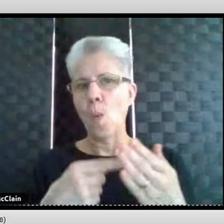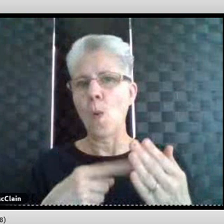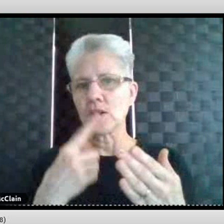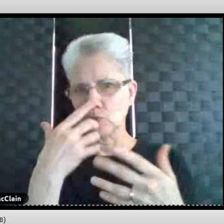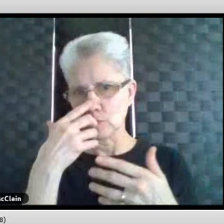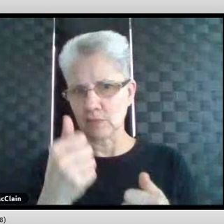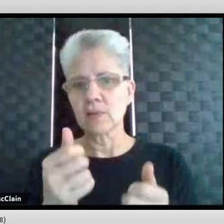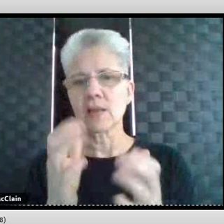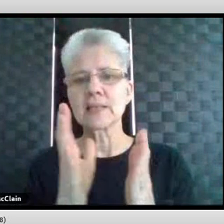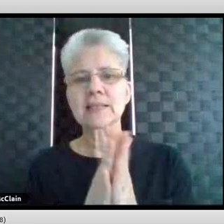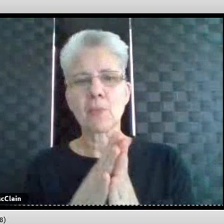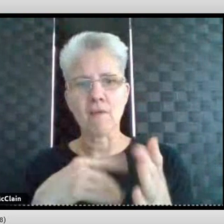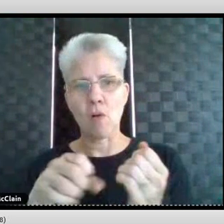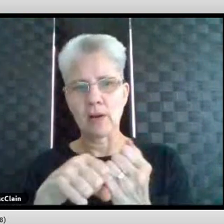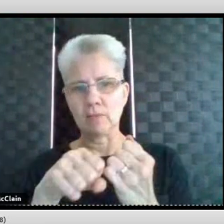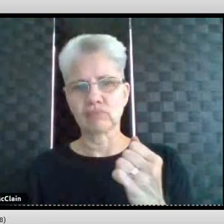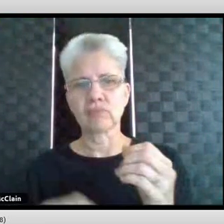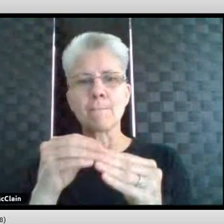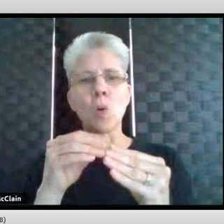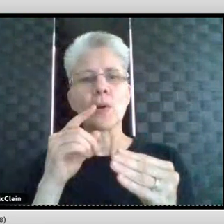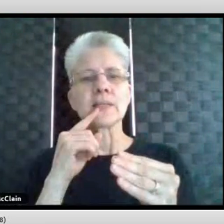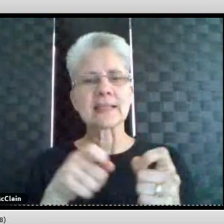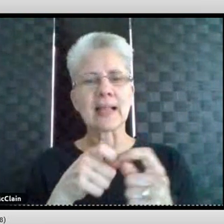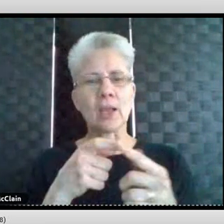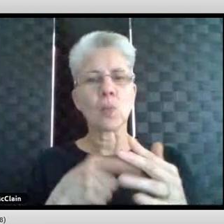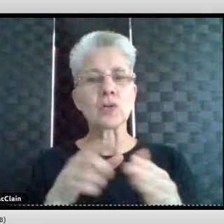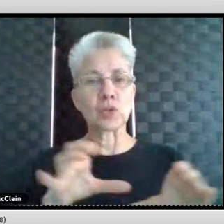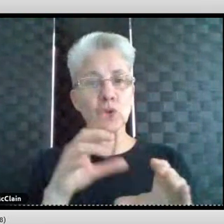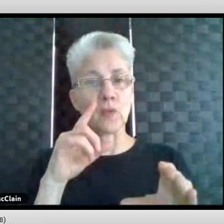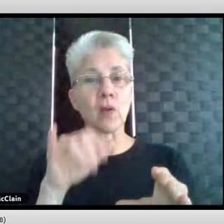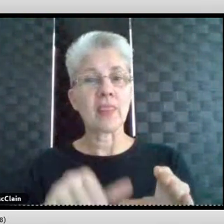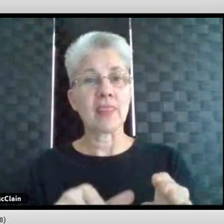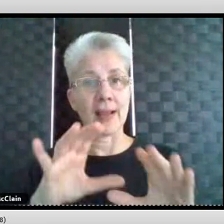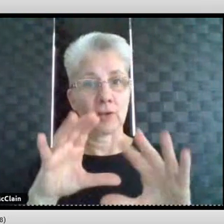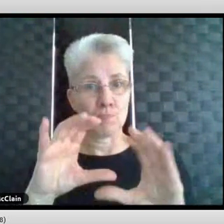Some of you have gone a little deeper and said exactly what you're going to do for that niche market.